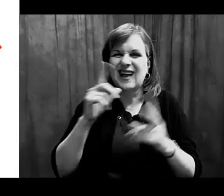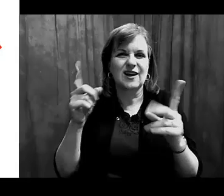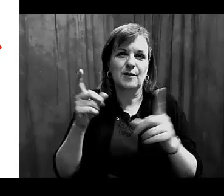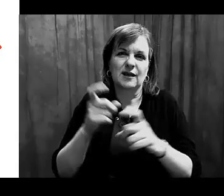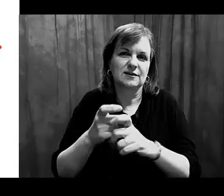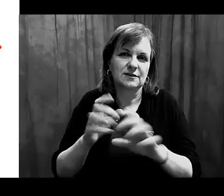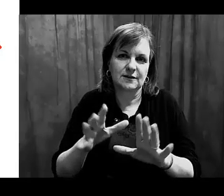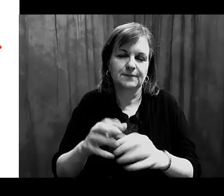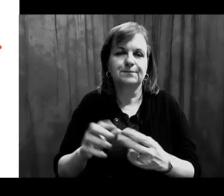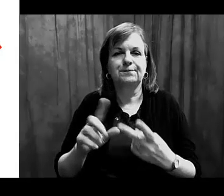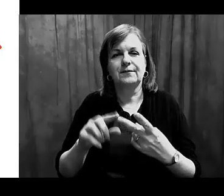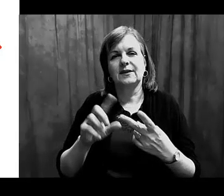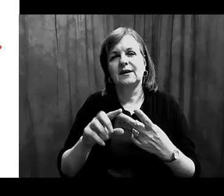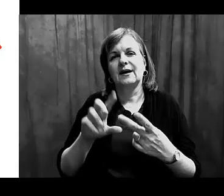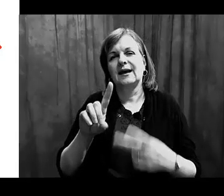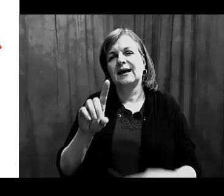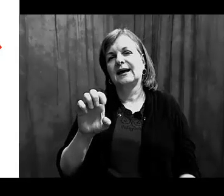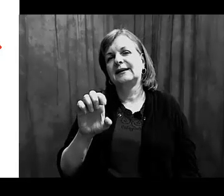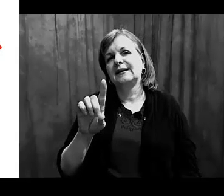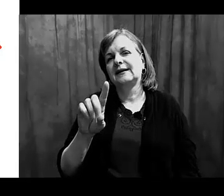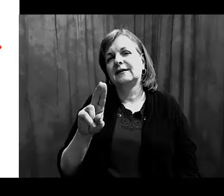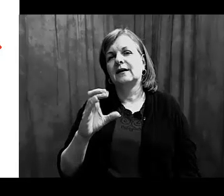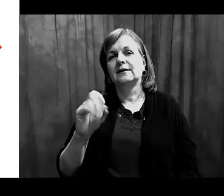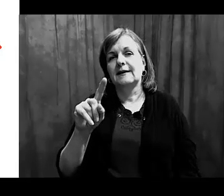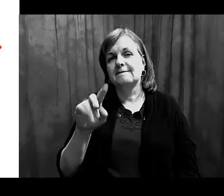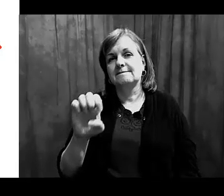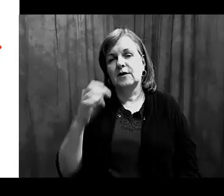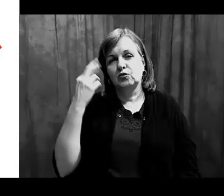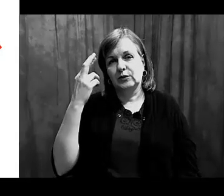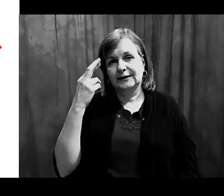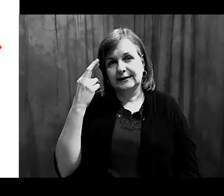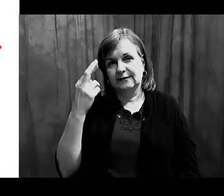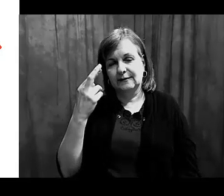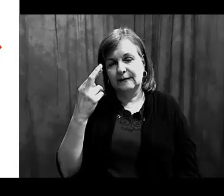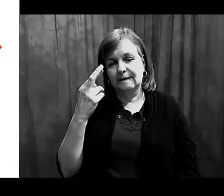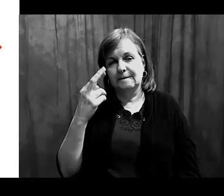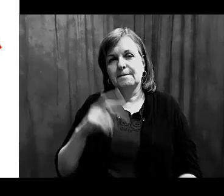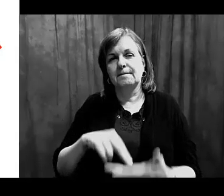it does not have to be complex! deductive reasoning however